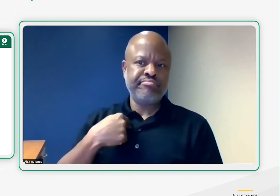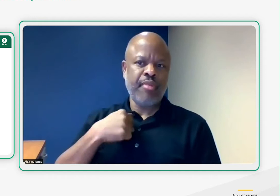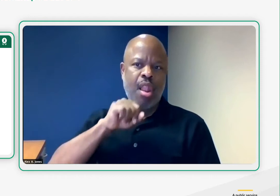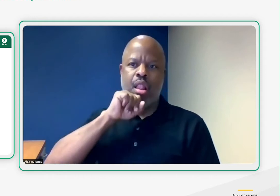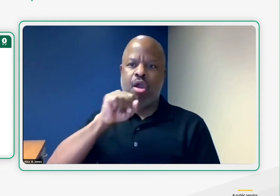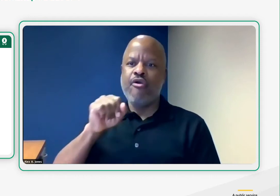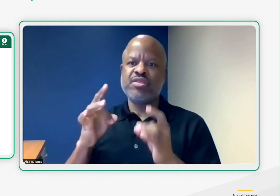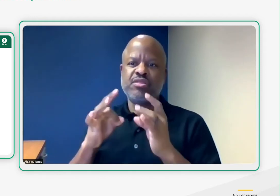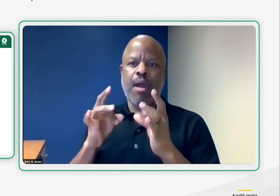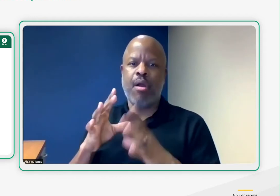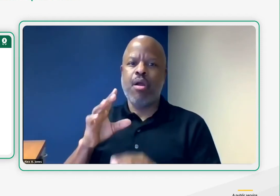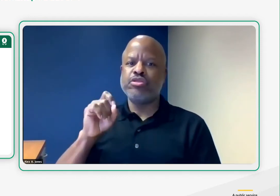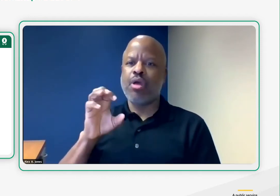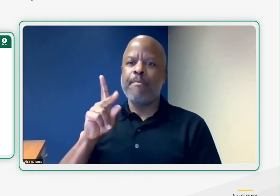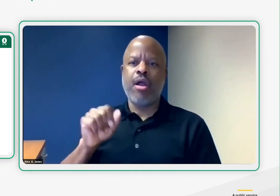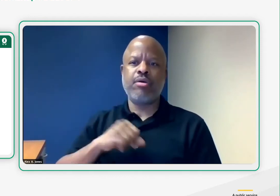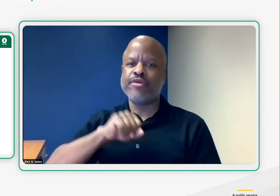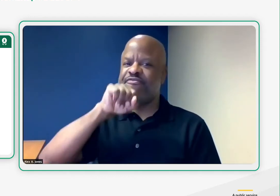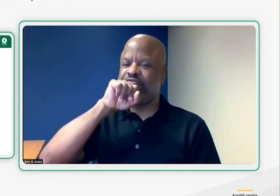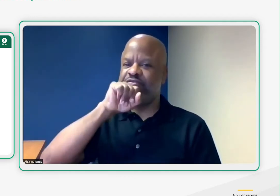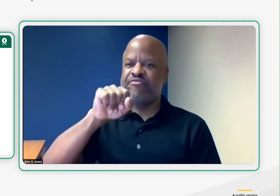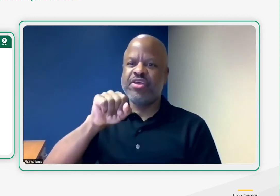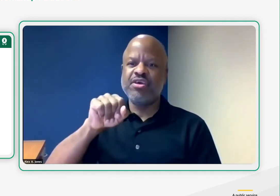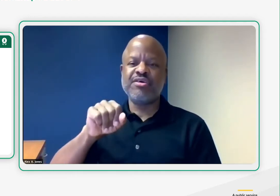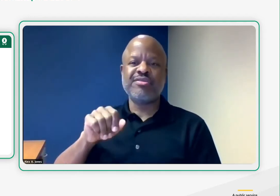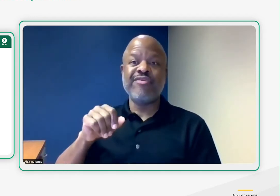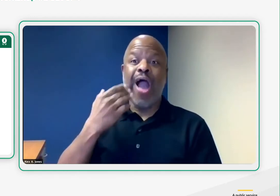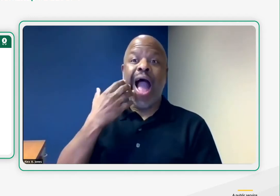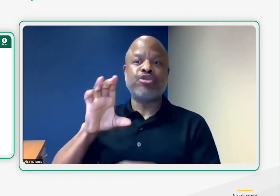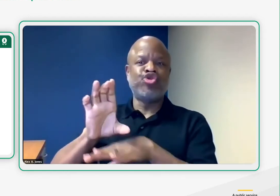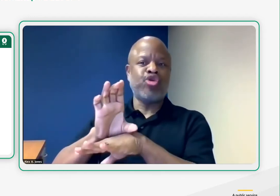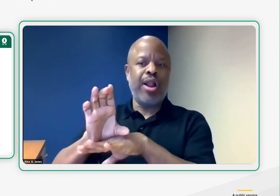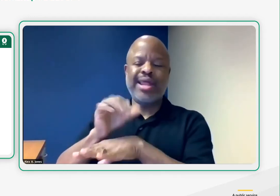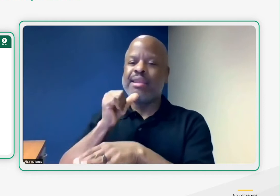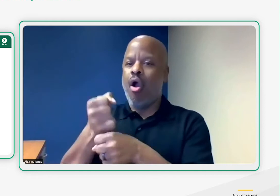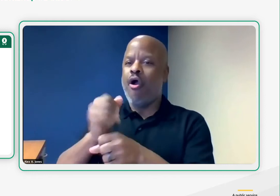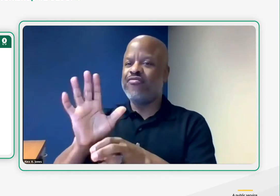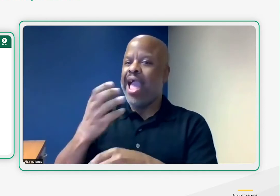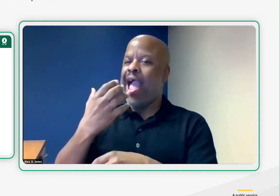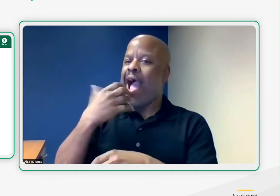I actually am a big fan of Starbucks. You know, I'm a little bit addicted to the hot chocolate.